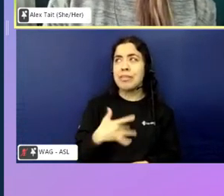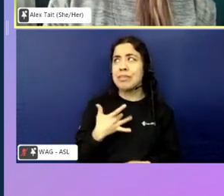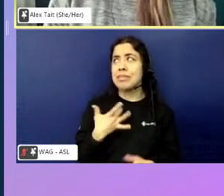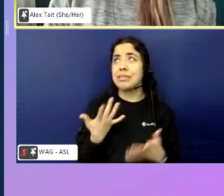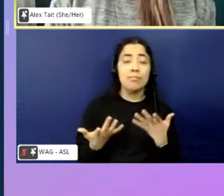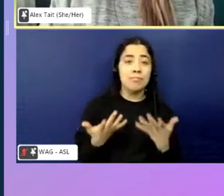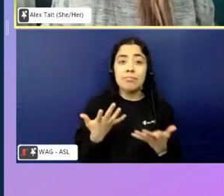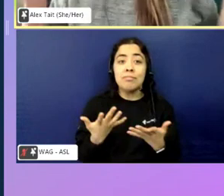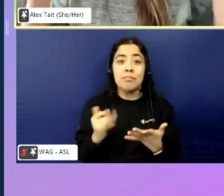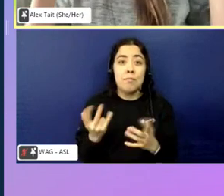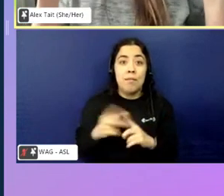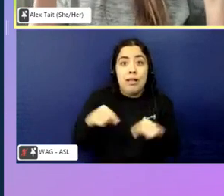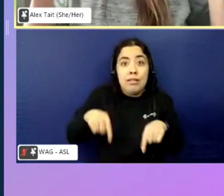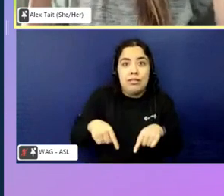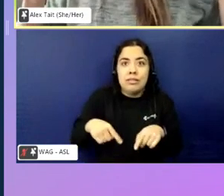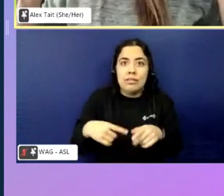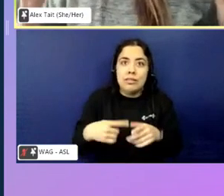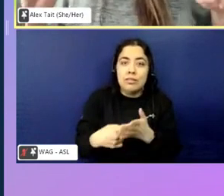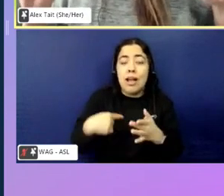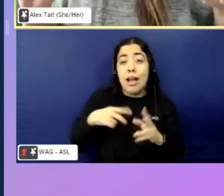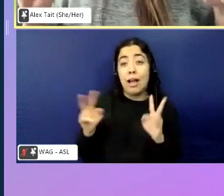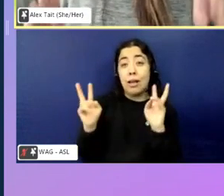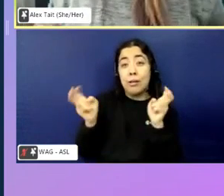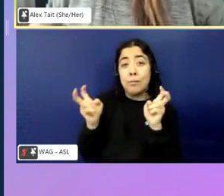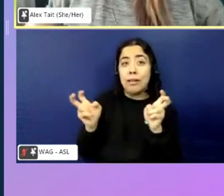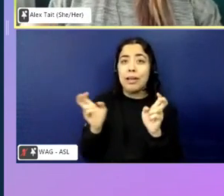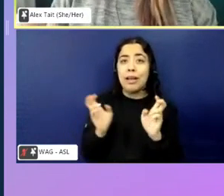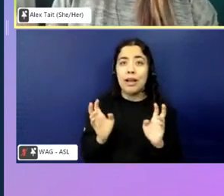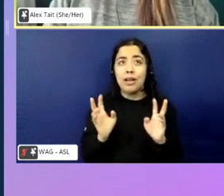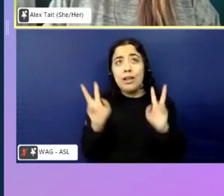Alex, my pronouns are she I am slash her. 39 years old. I